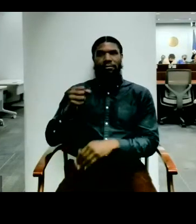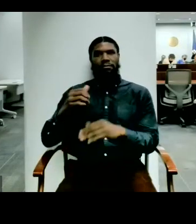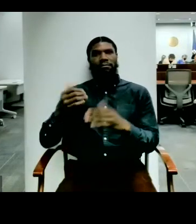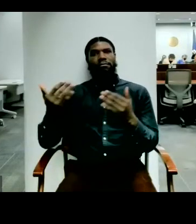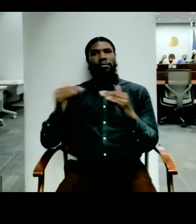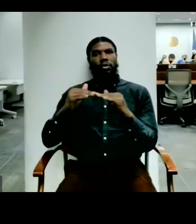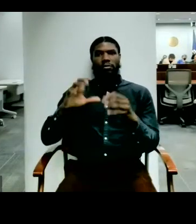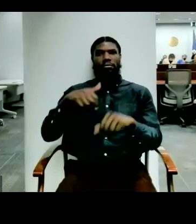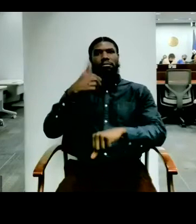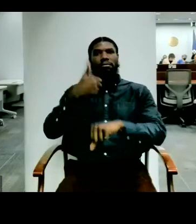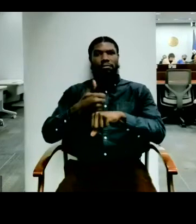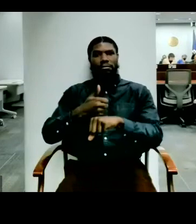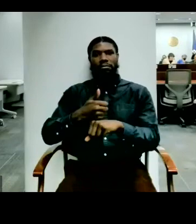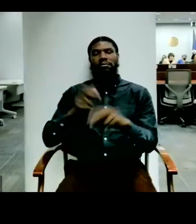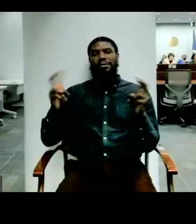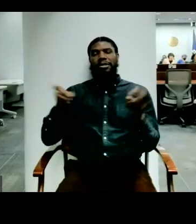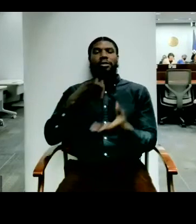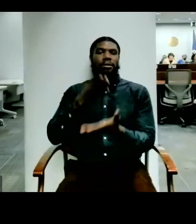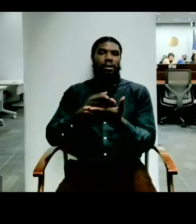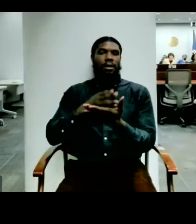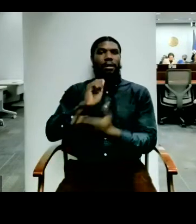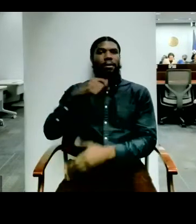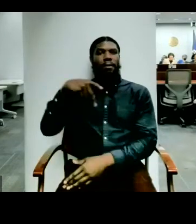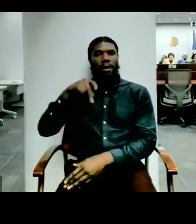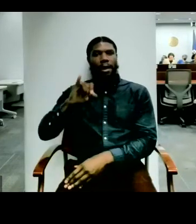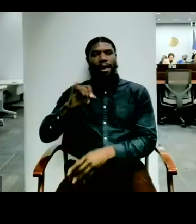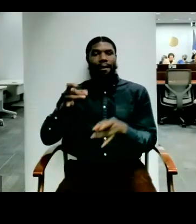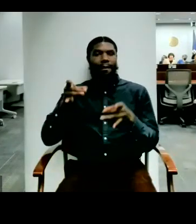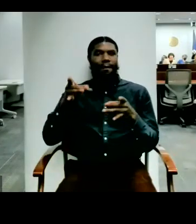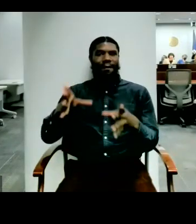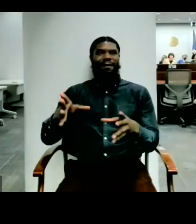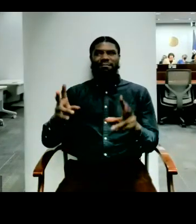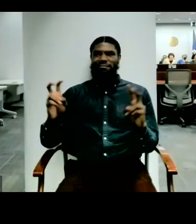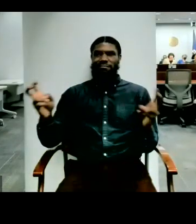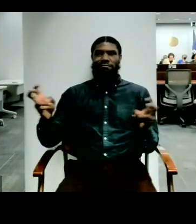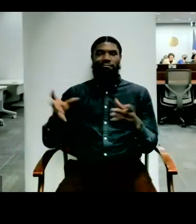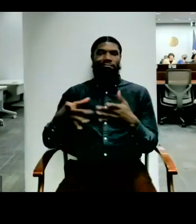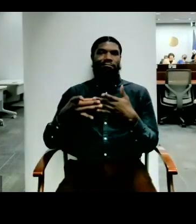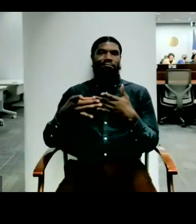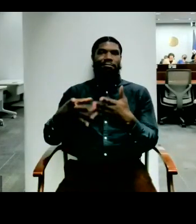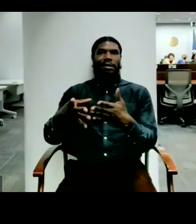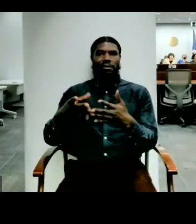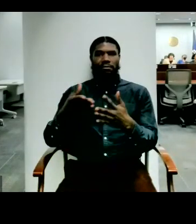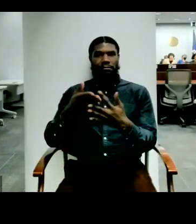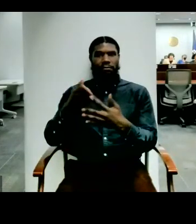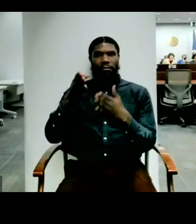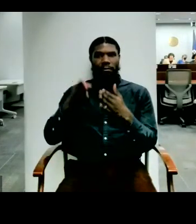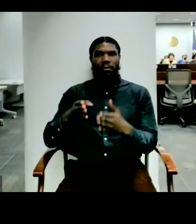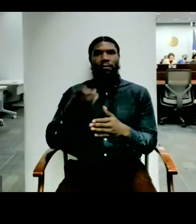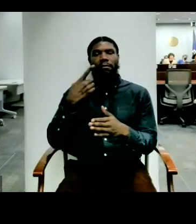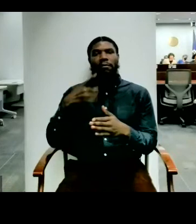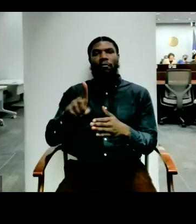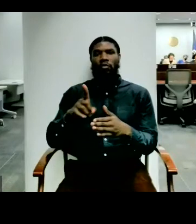hate. The nation's leading aggregator of coved related hate incidents against AAH,